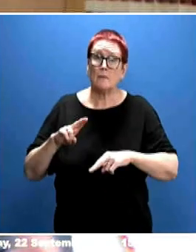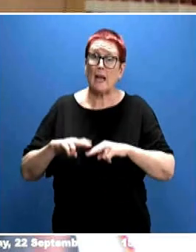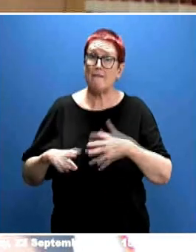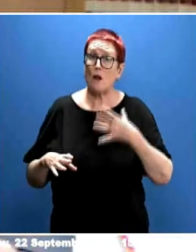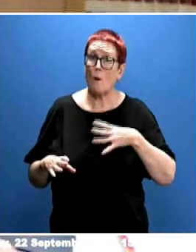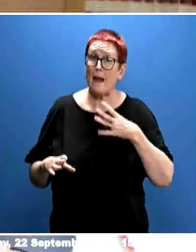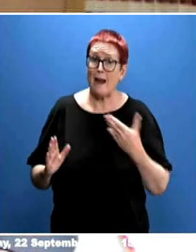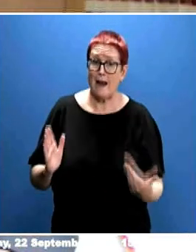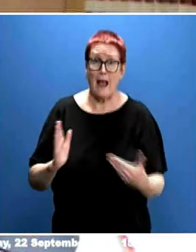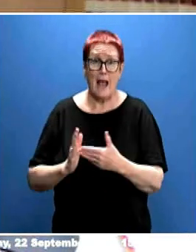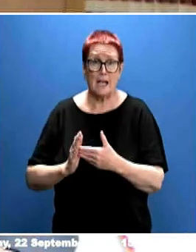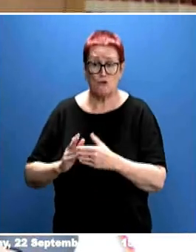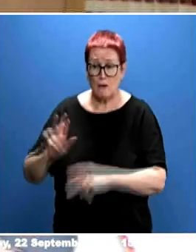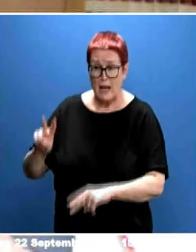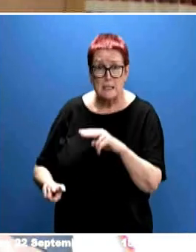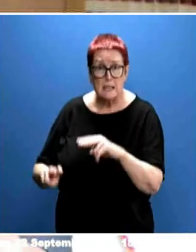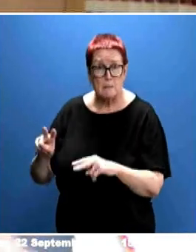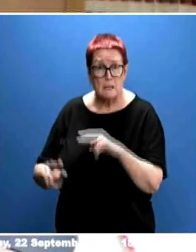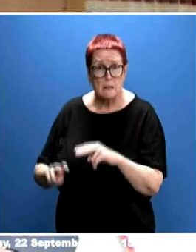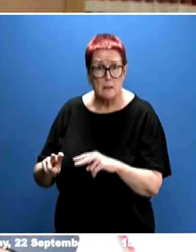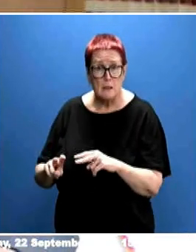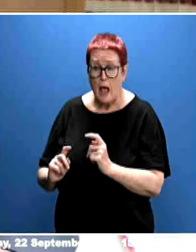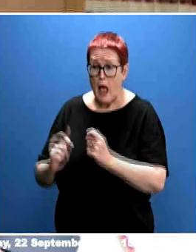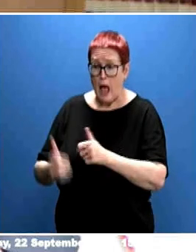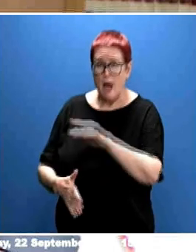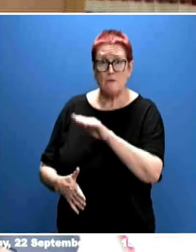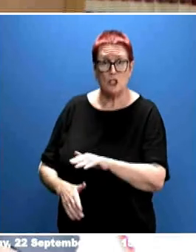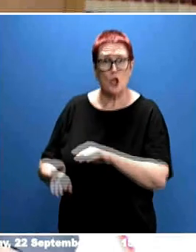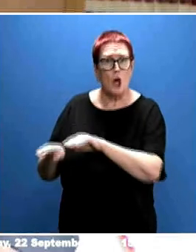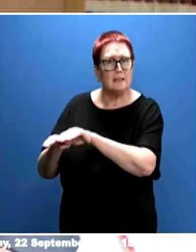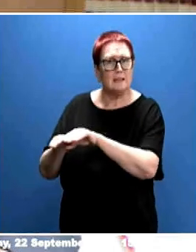may, if a child is stable and able to participate in further assessments,